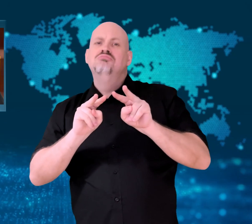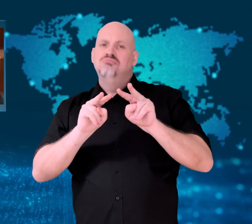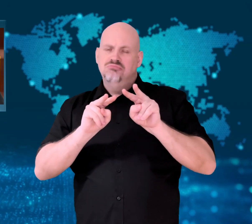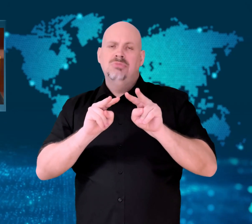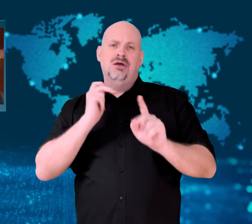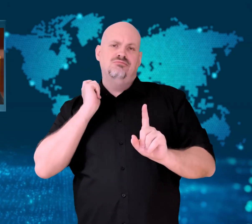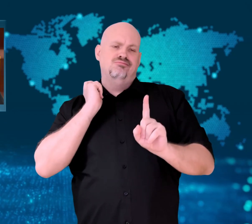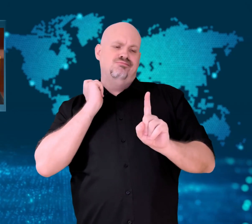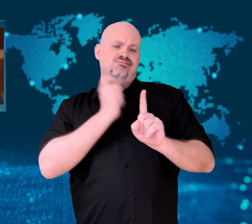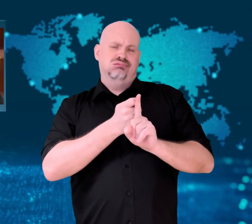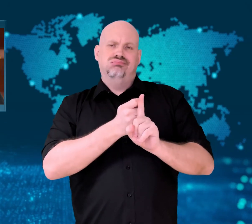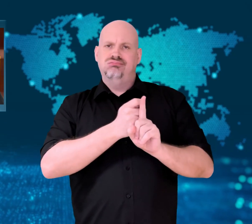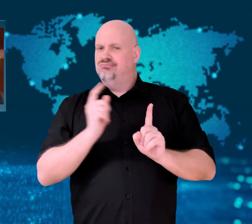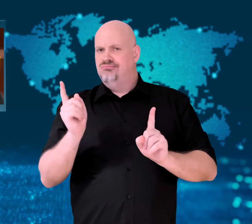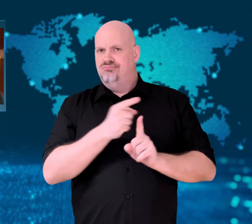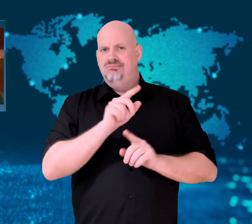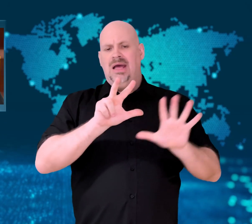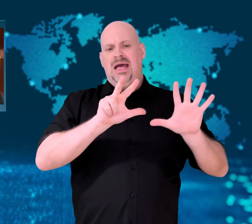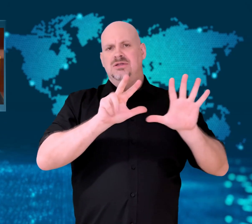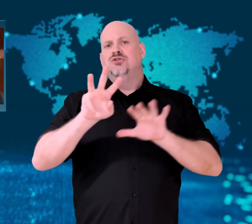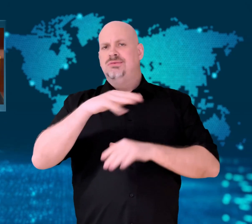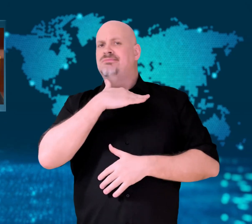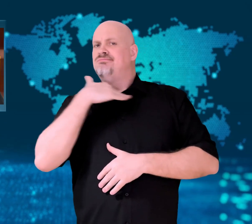for all who were executed,